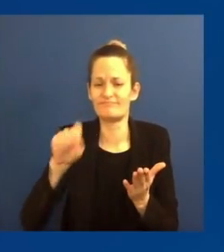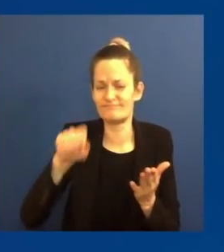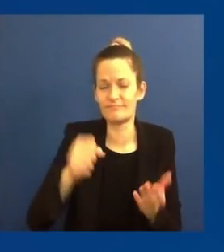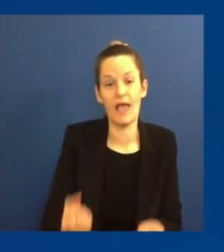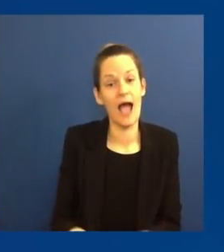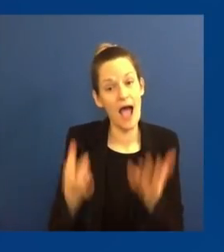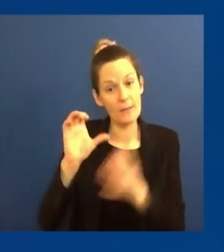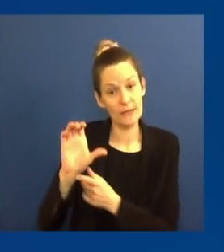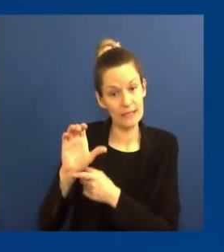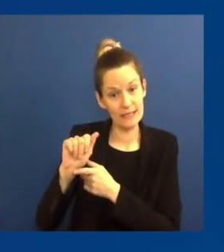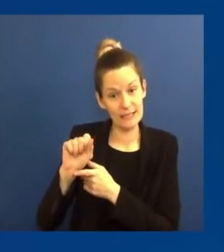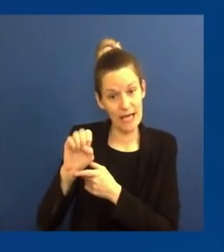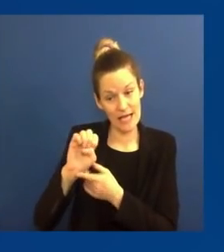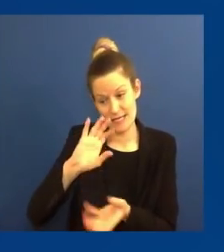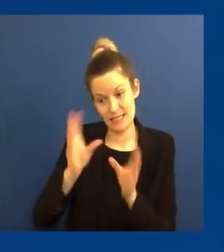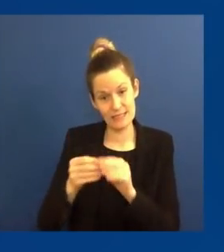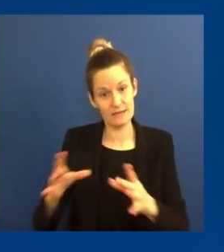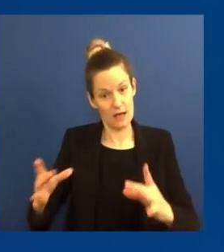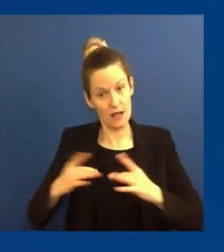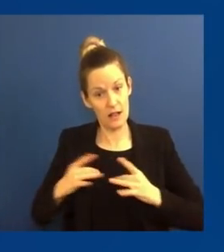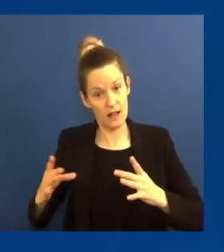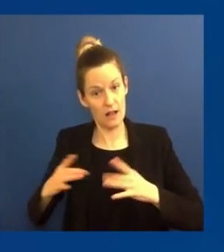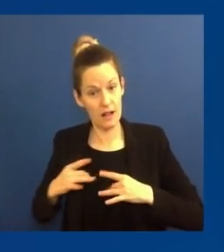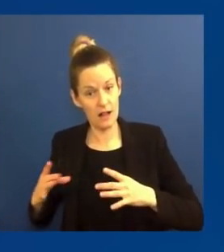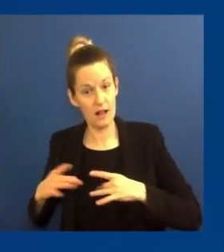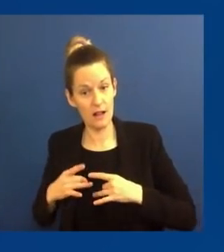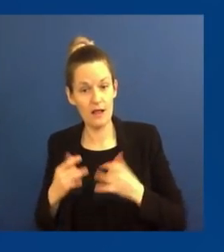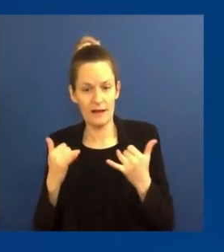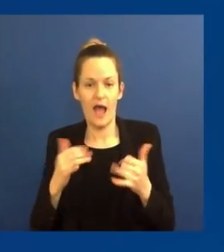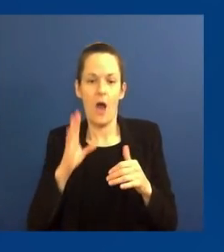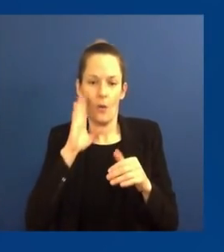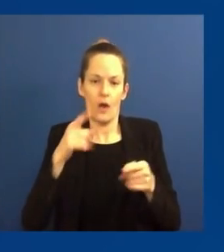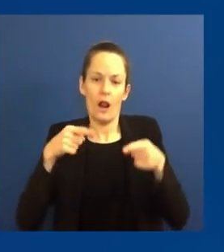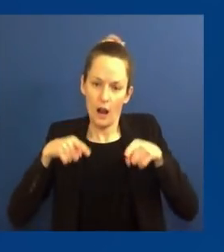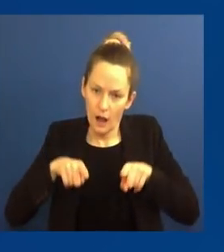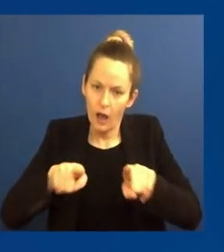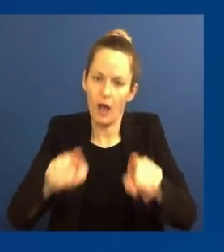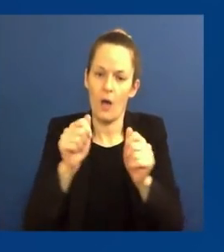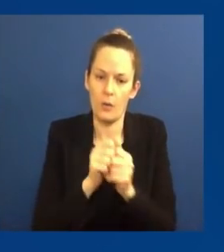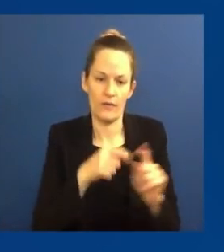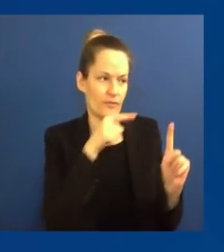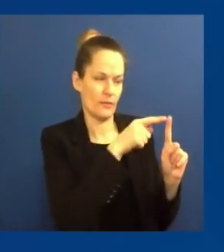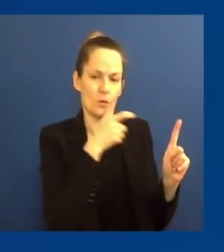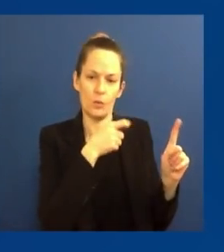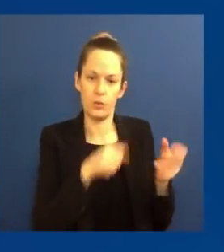as to how our hospitals will be doing in the weeks ahead. So that is why we've been tracking that number as well.